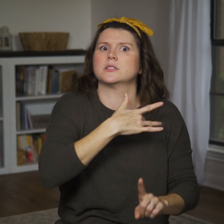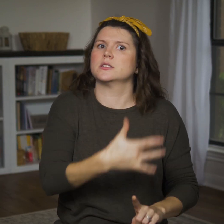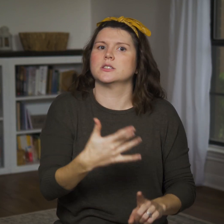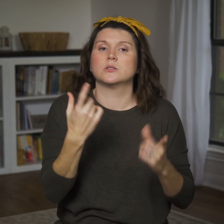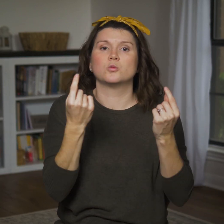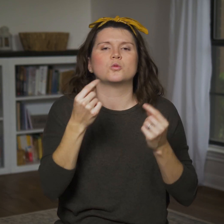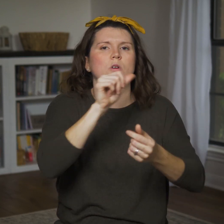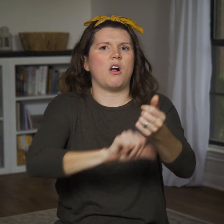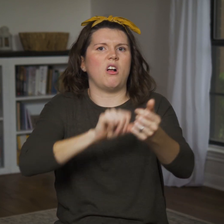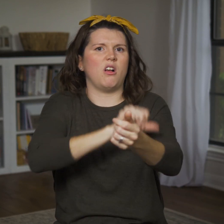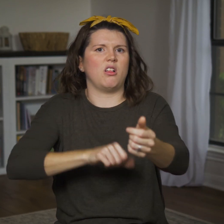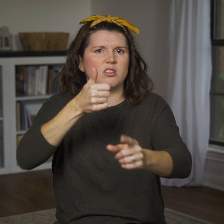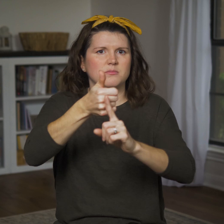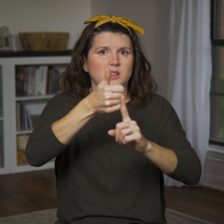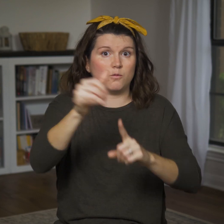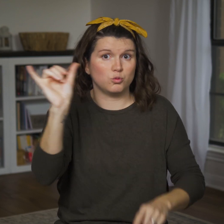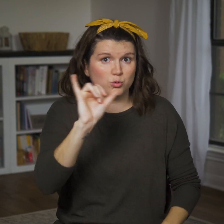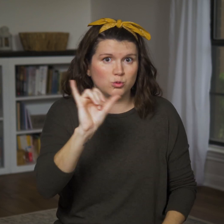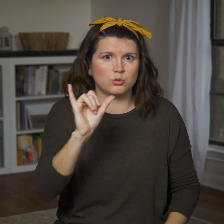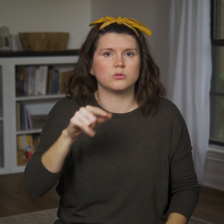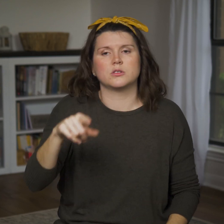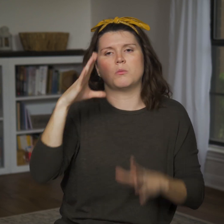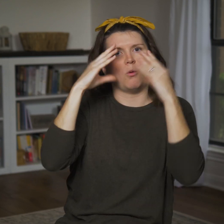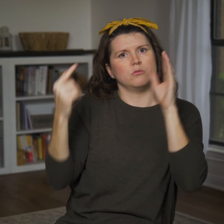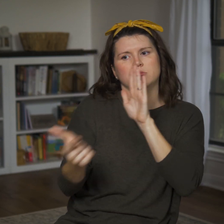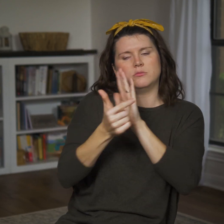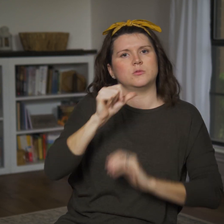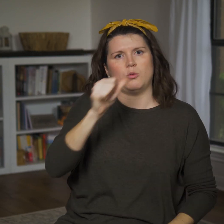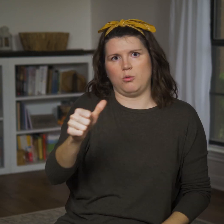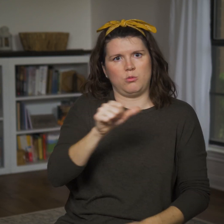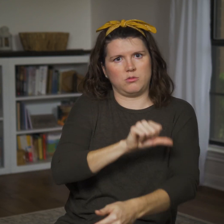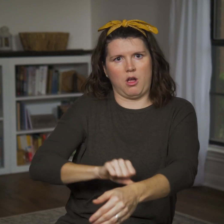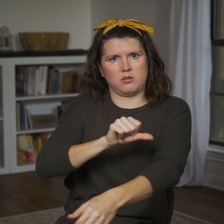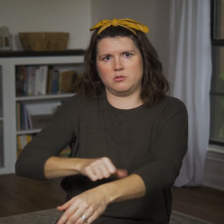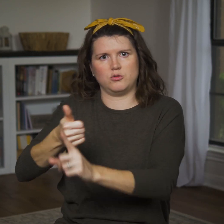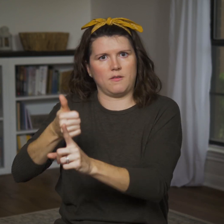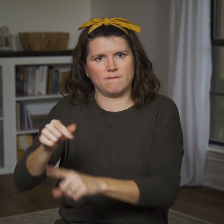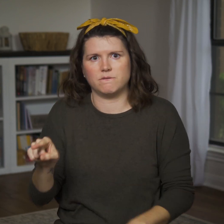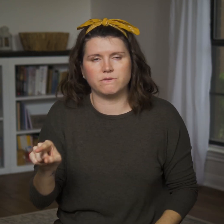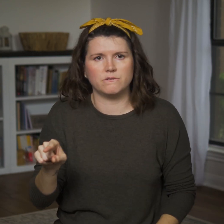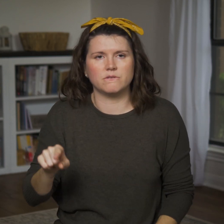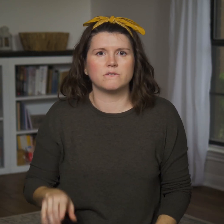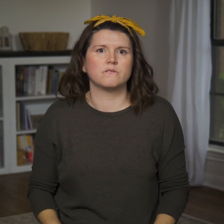Pagans also cut themselves as a part of their ritual mourning practices, so Moses forbids that too.